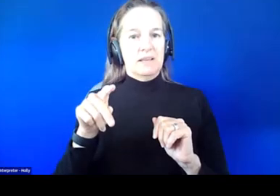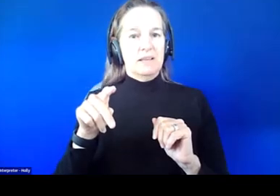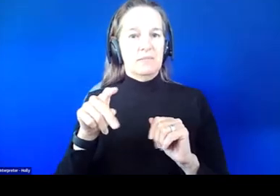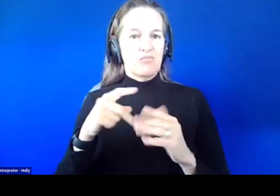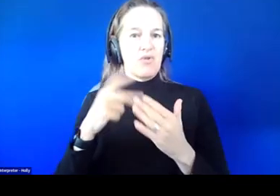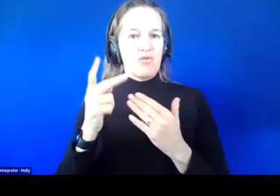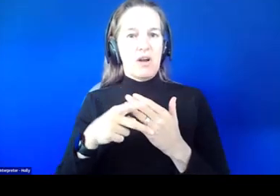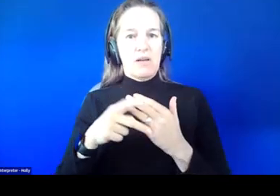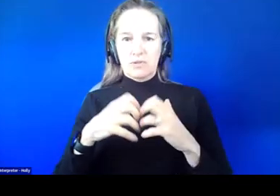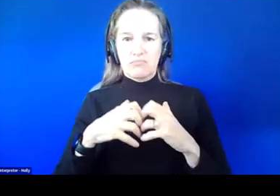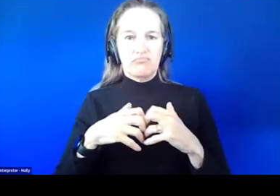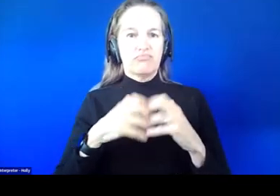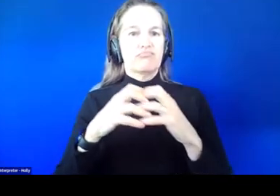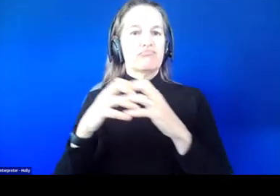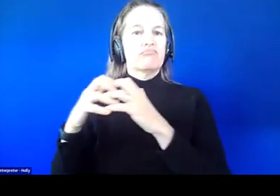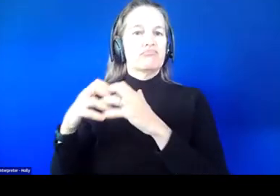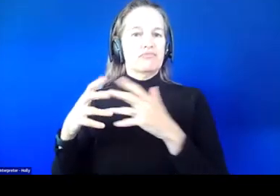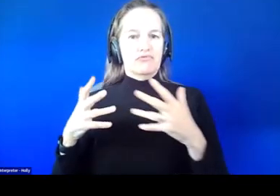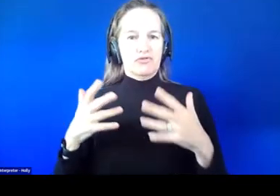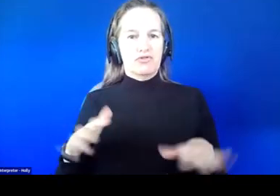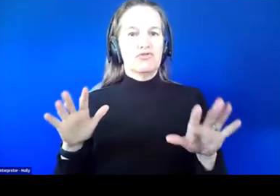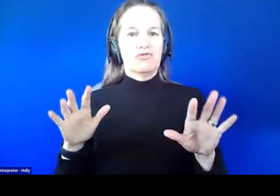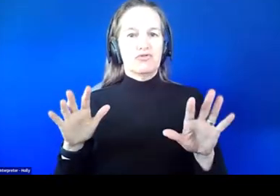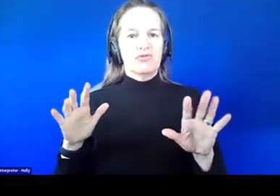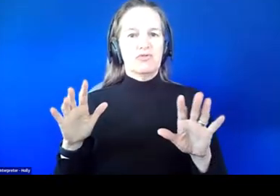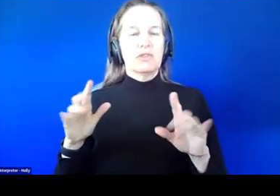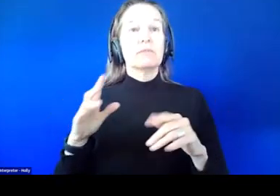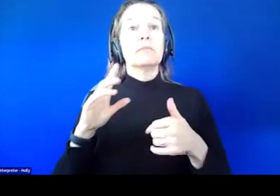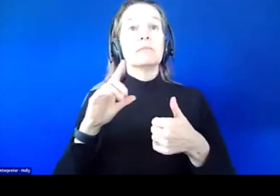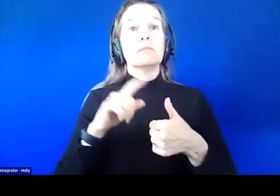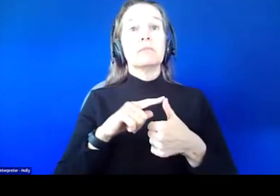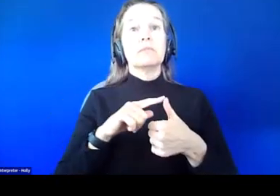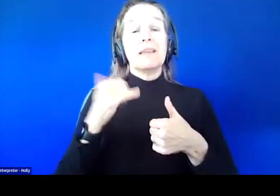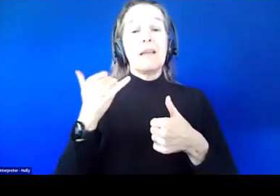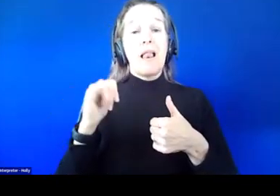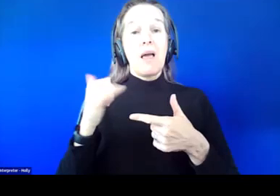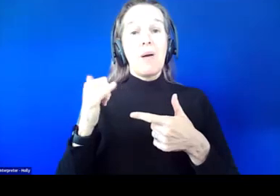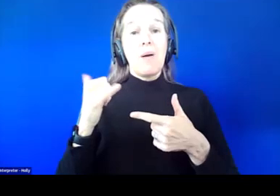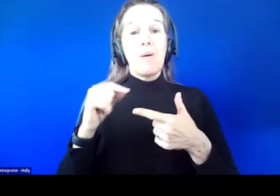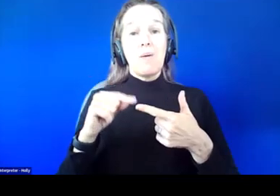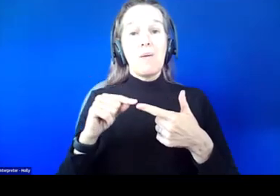Those in yellow have planning grants and the states